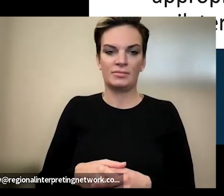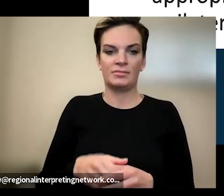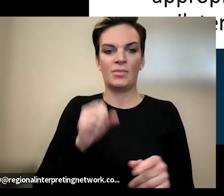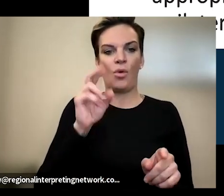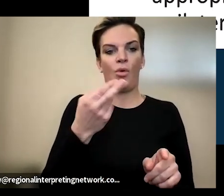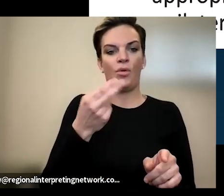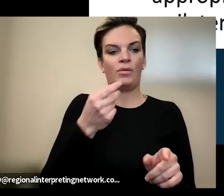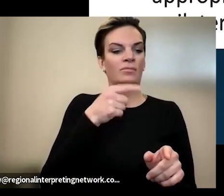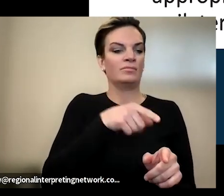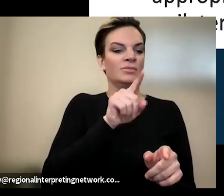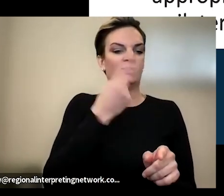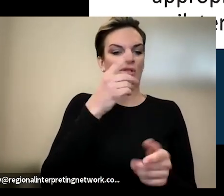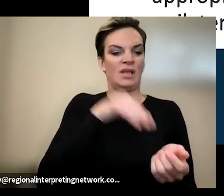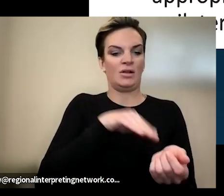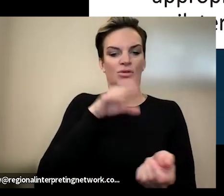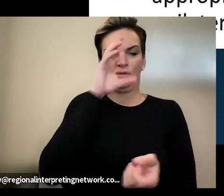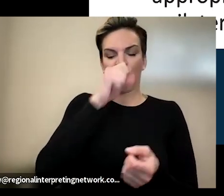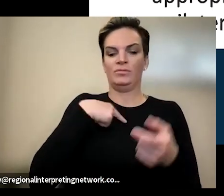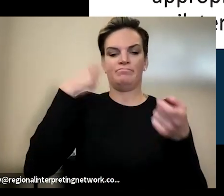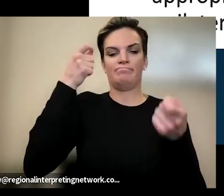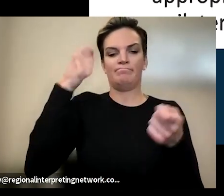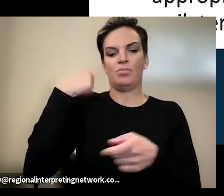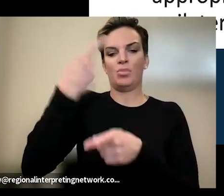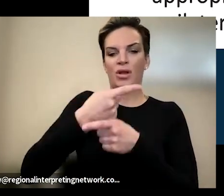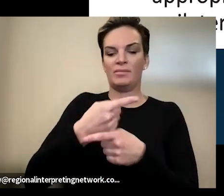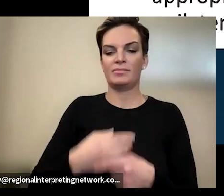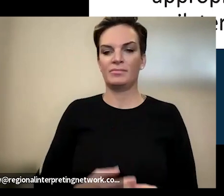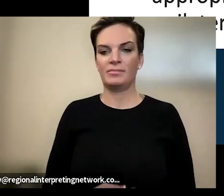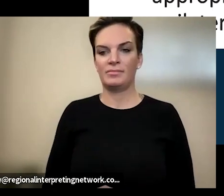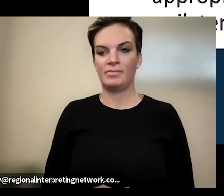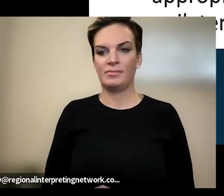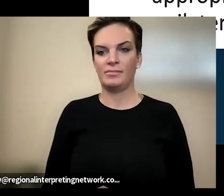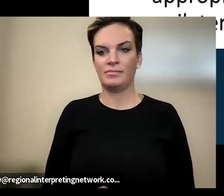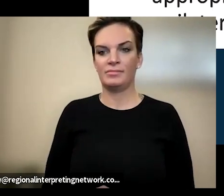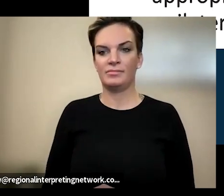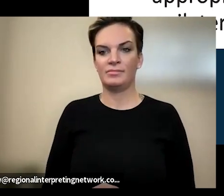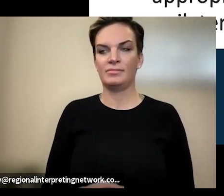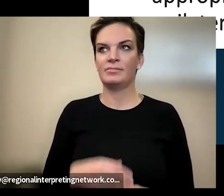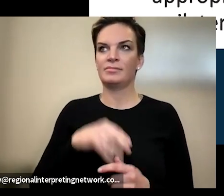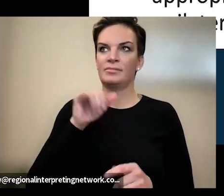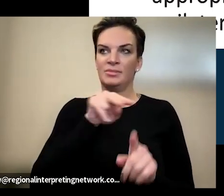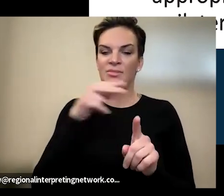and immediately authoritative," right? So, coming in with a perspective a patient is not seeking